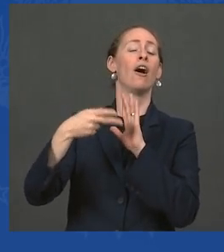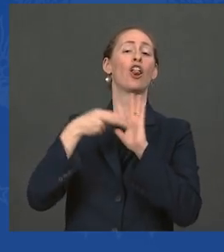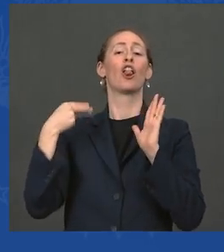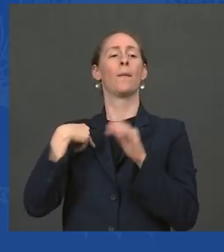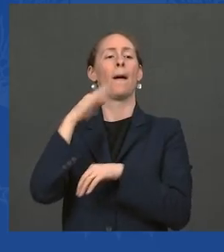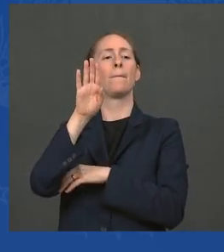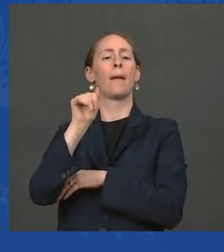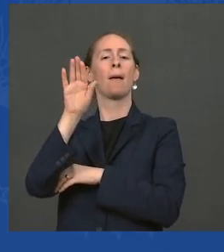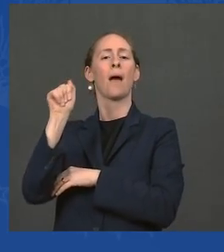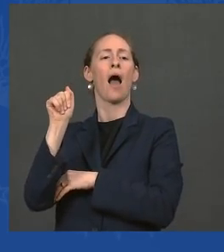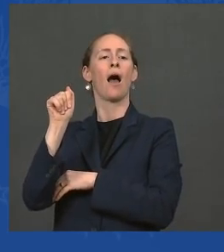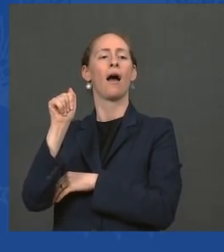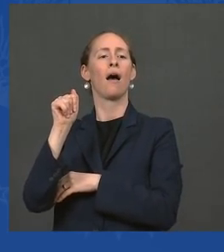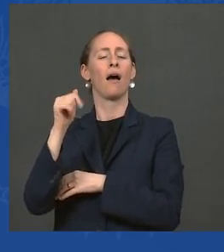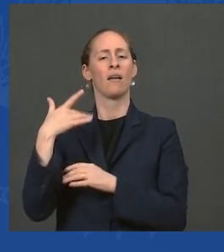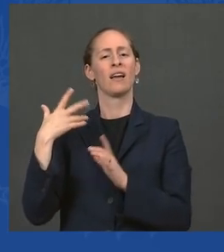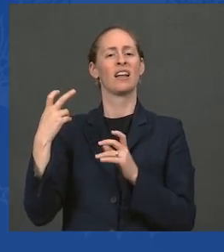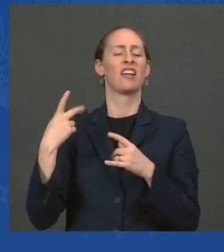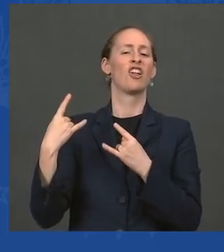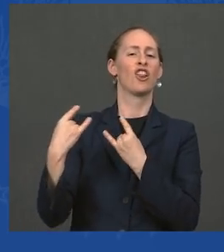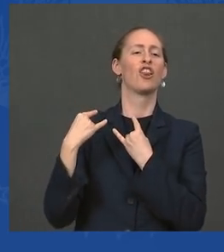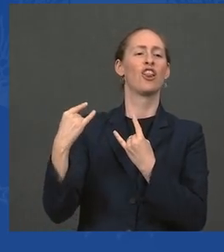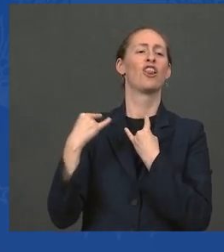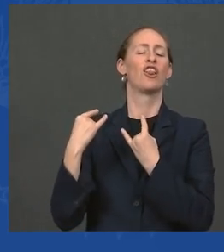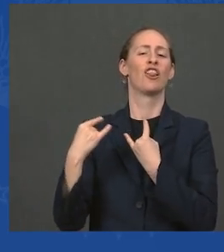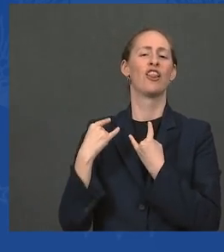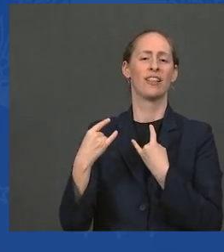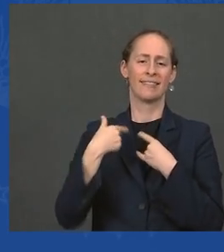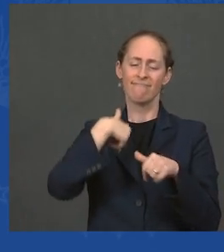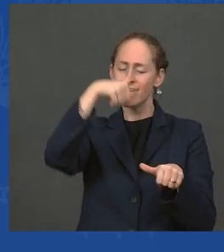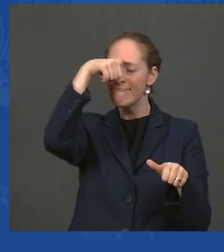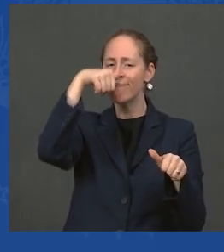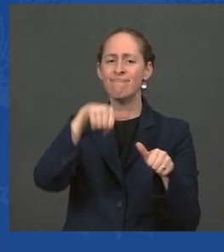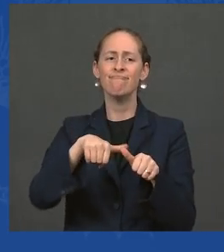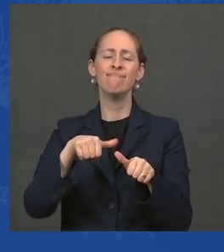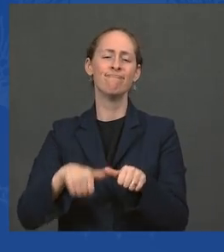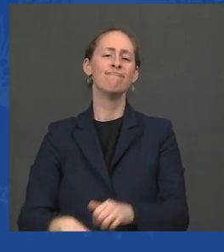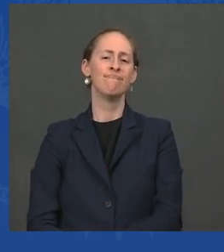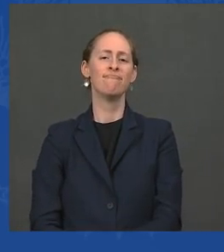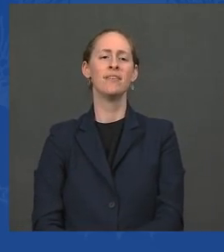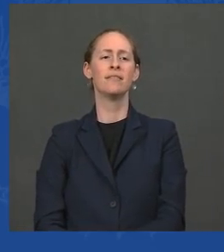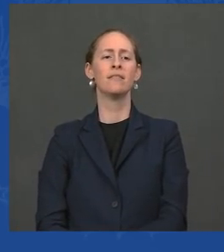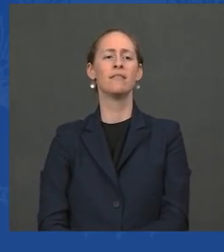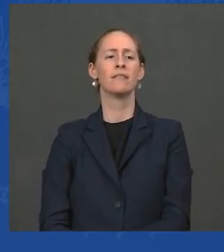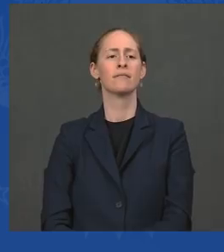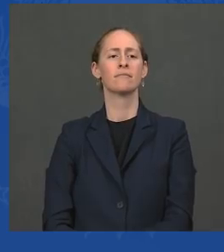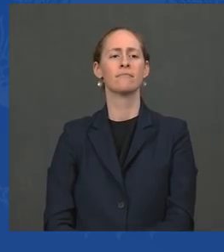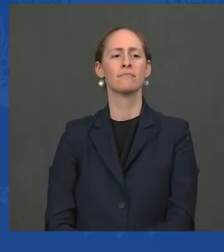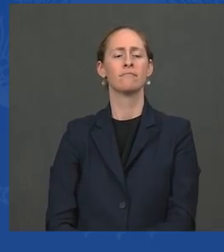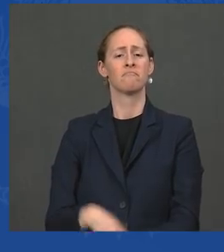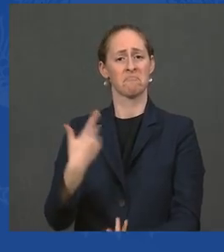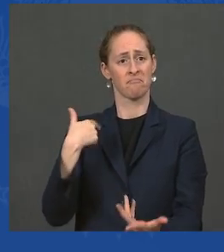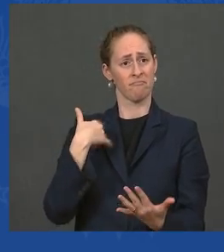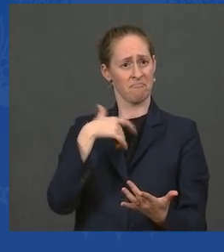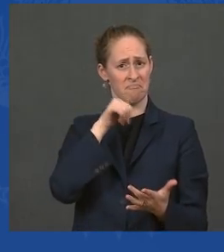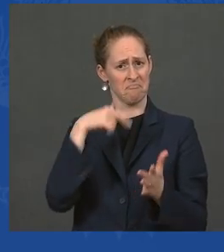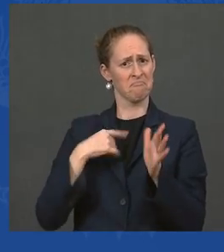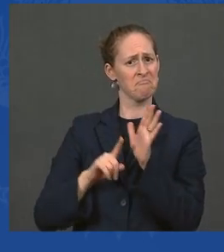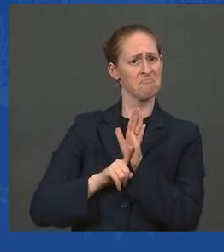And I wasn't very big, but -- you could beat me, but I'd hurt you. You think I'm kidding; I'm not.